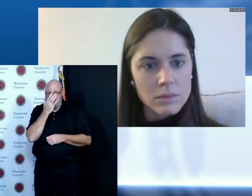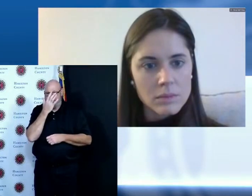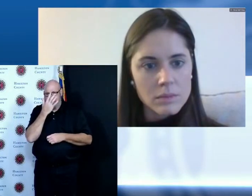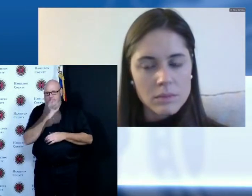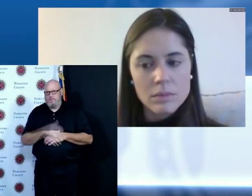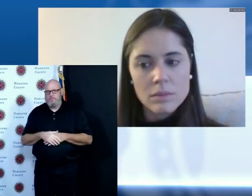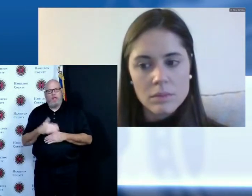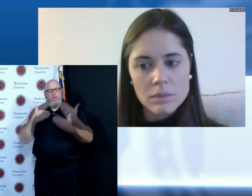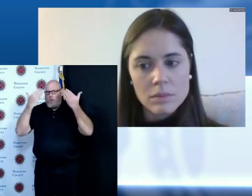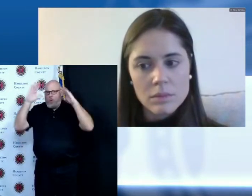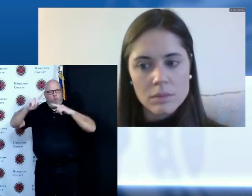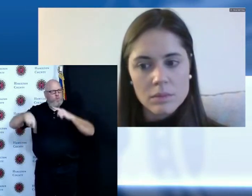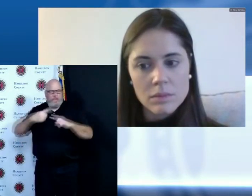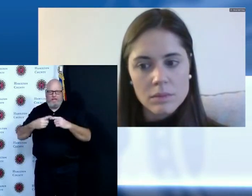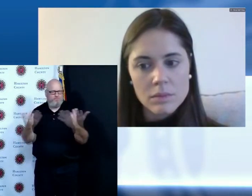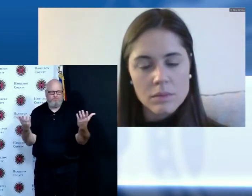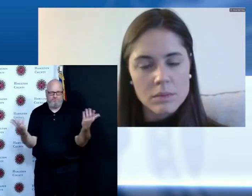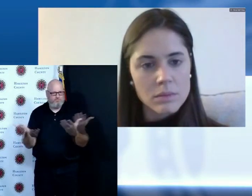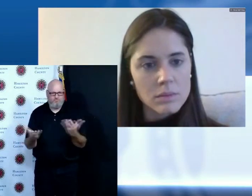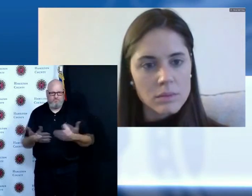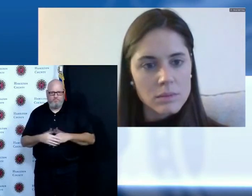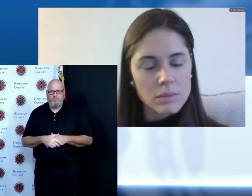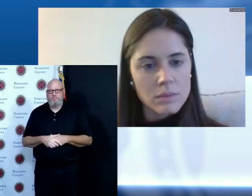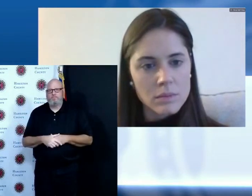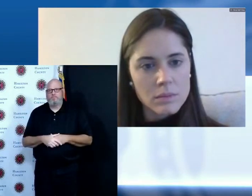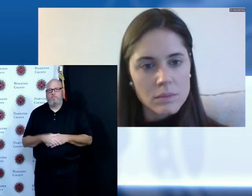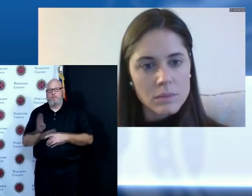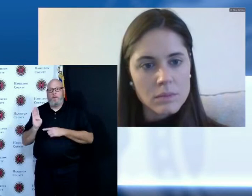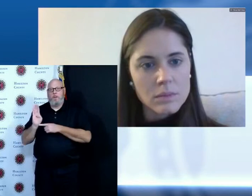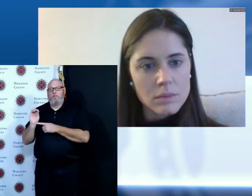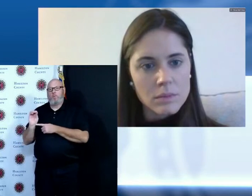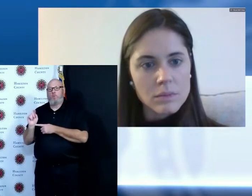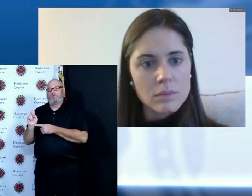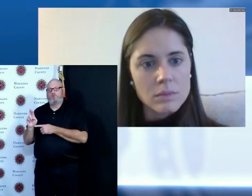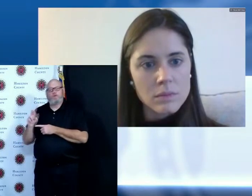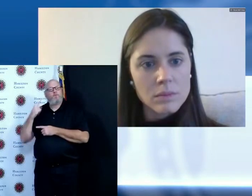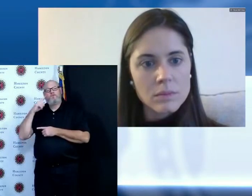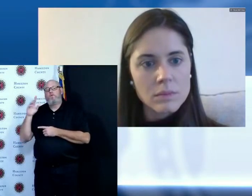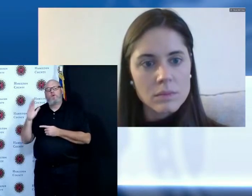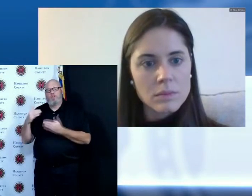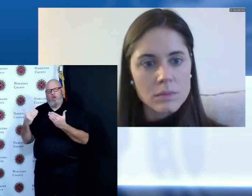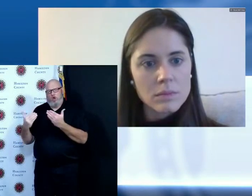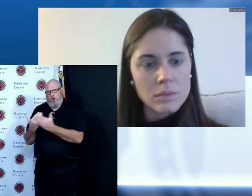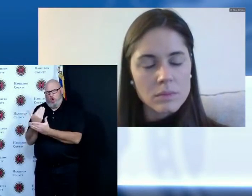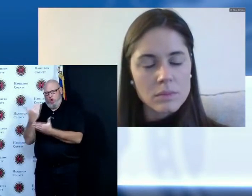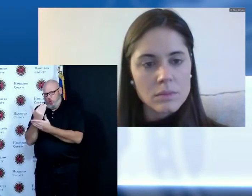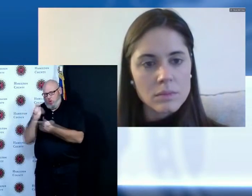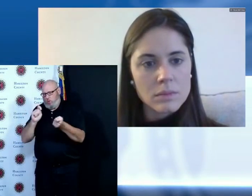the Board of Election site so it's kind of a mixed strategy but I think it's an appropriate one where